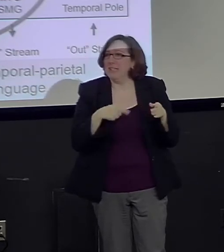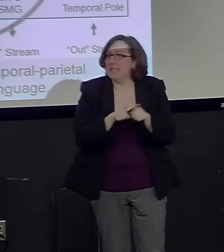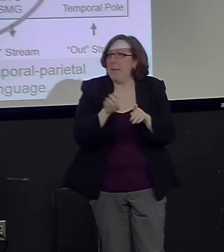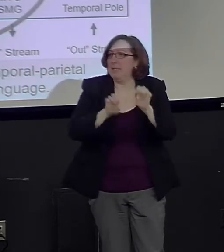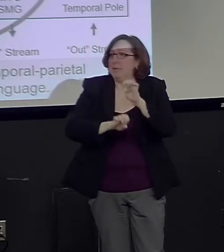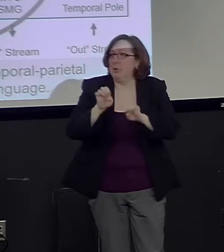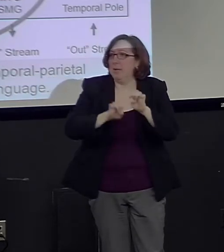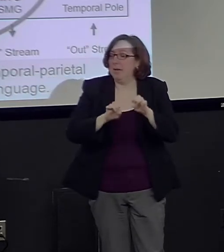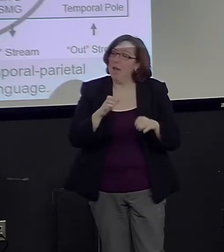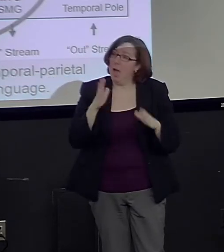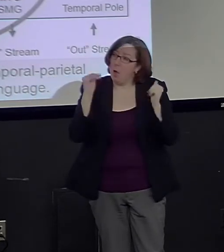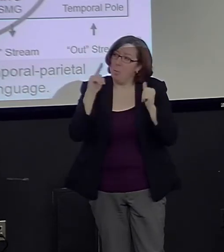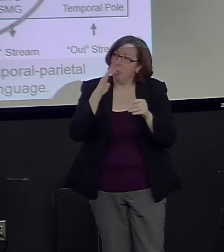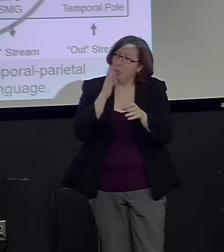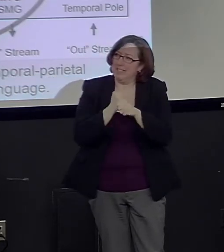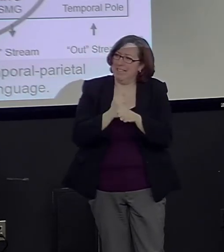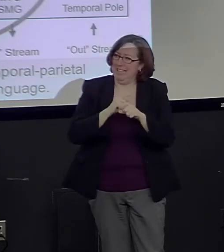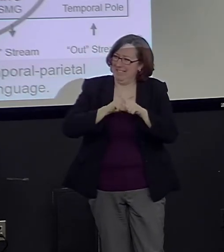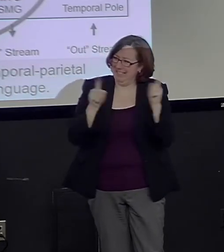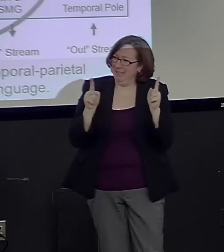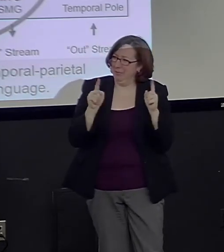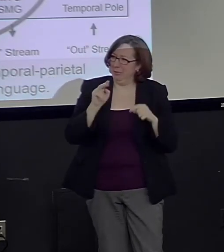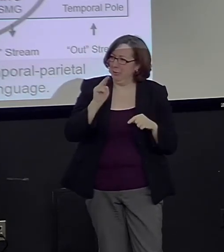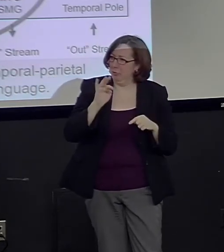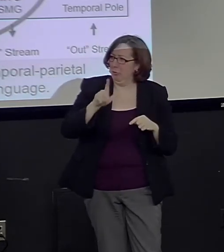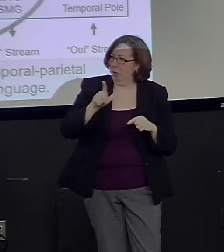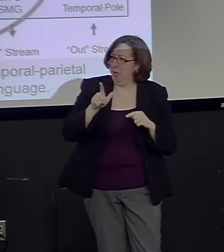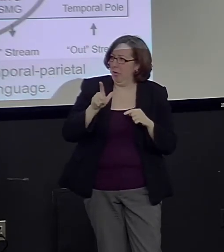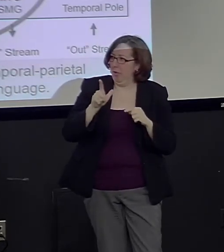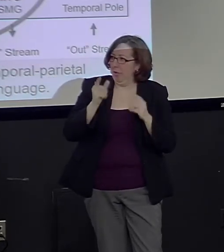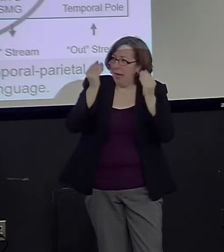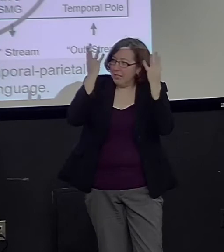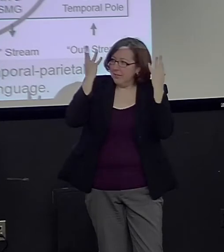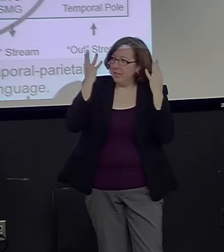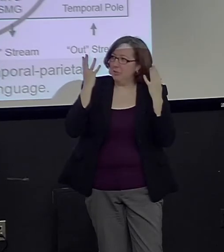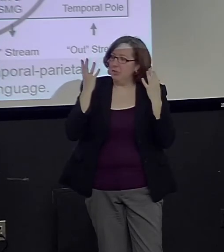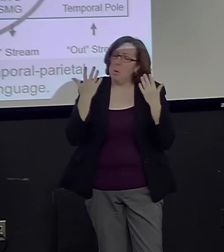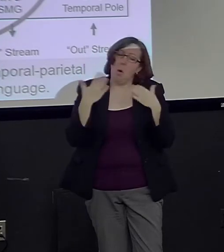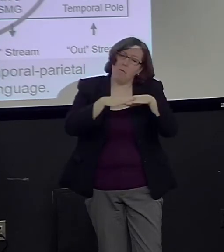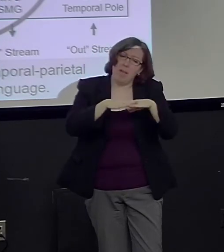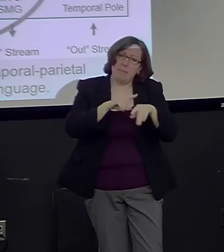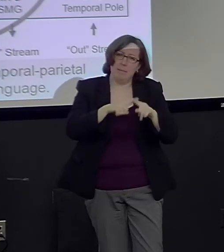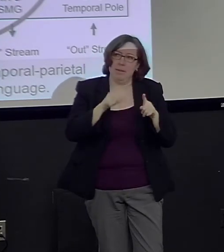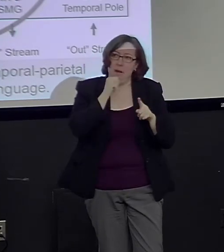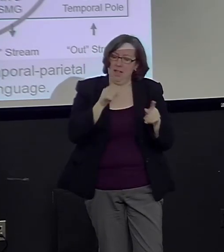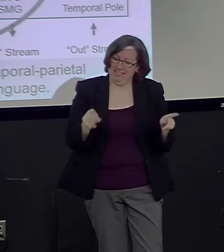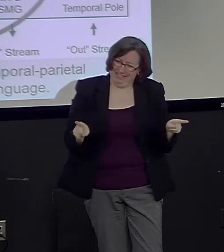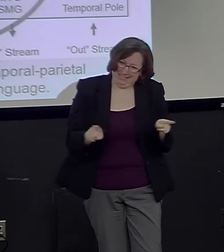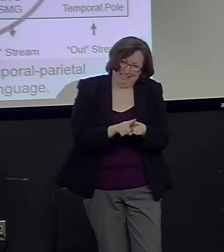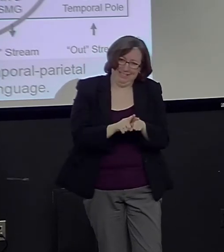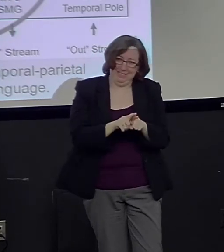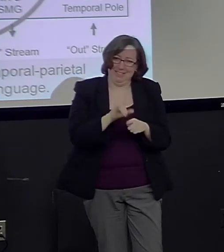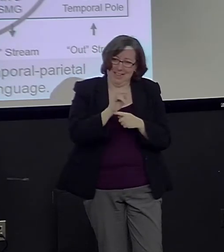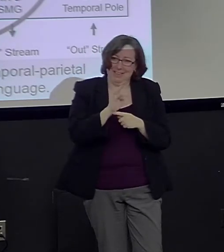I hope you would get different neural circuitry or overlapping but not identical neural circuitry